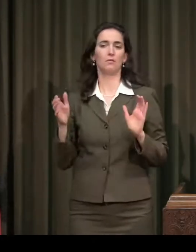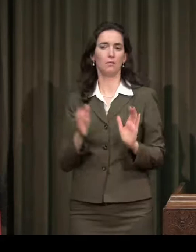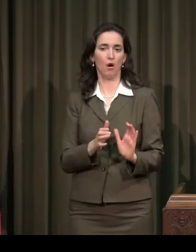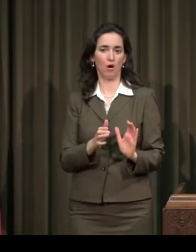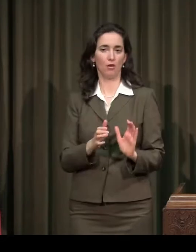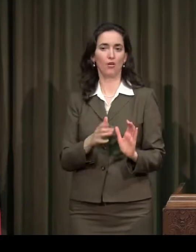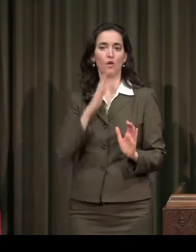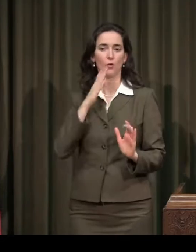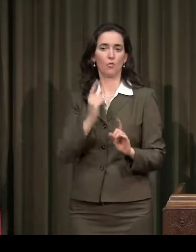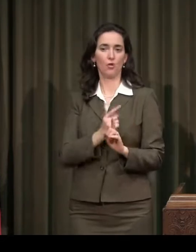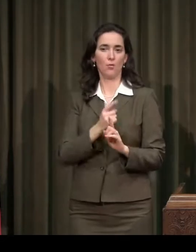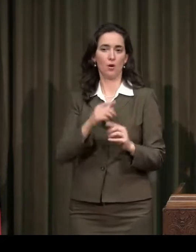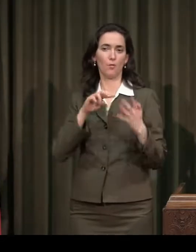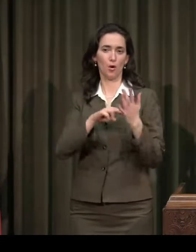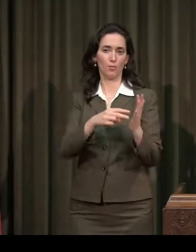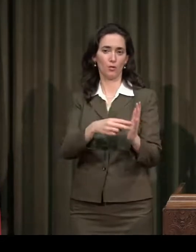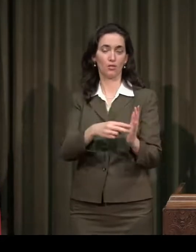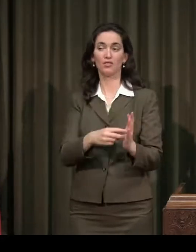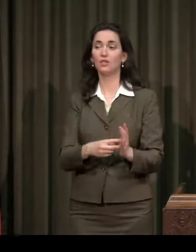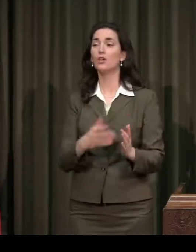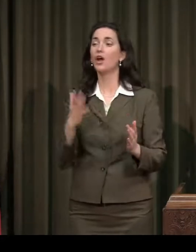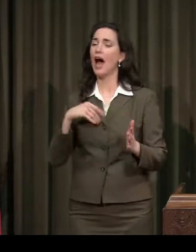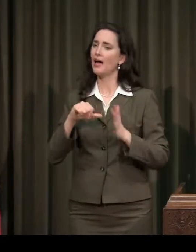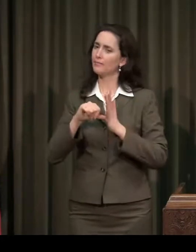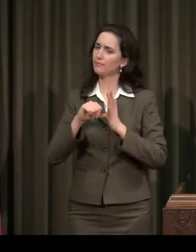repeating there has never been a more compelling or justified use of the